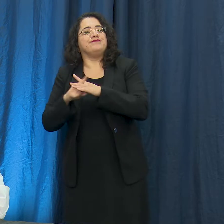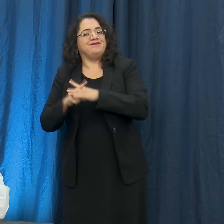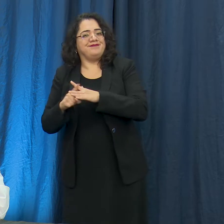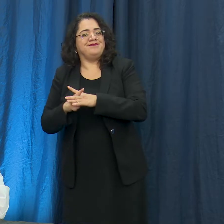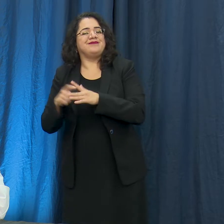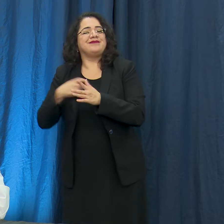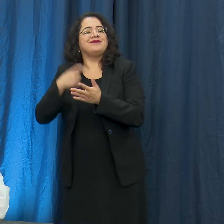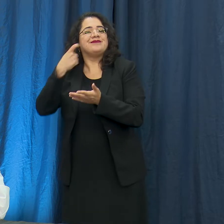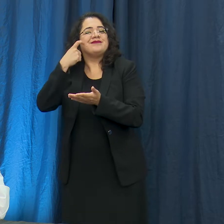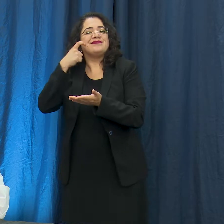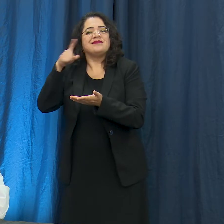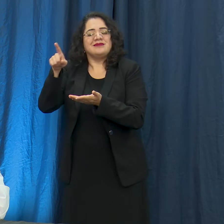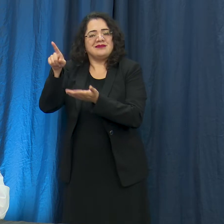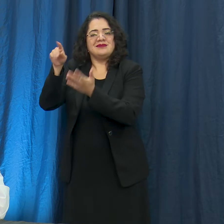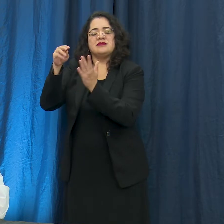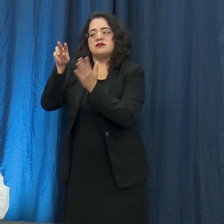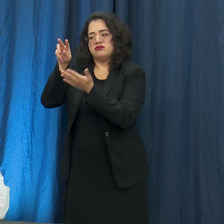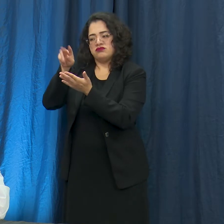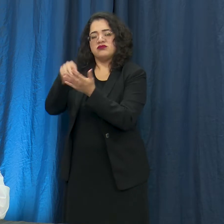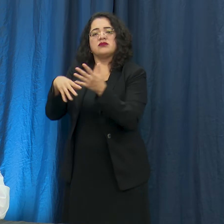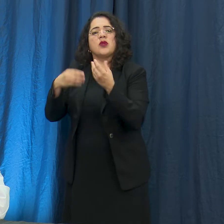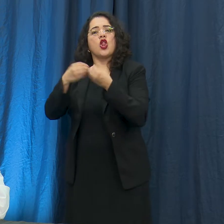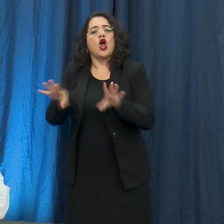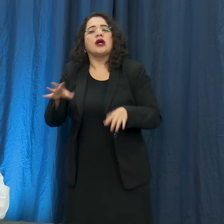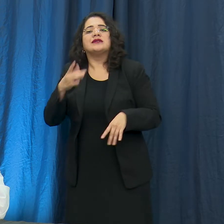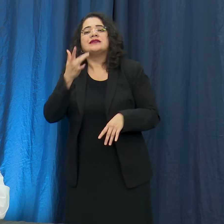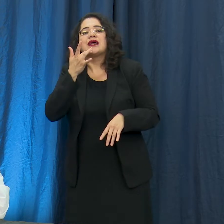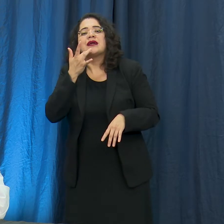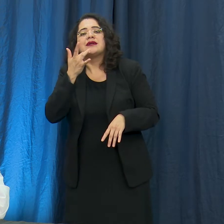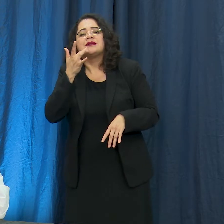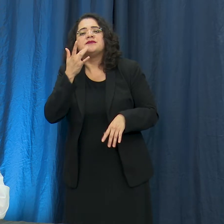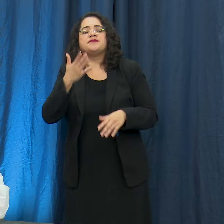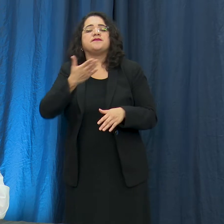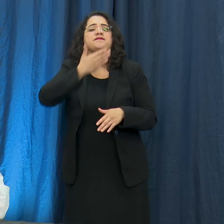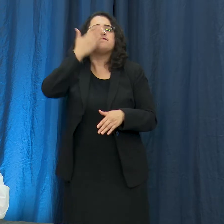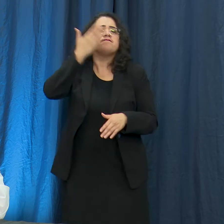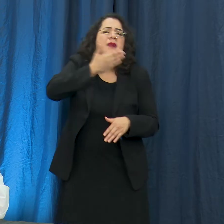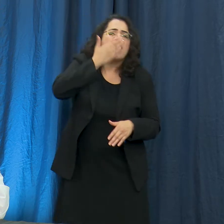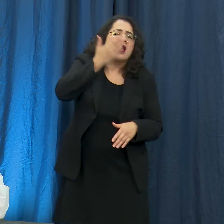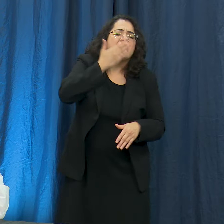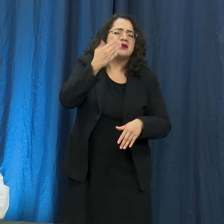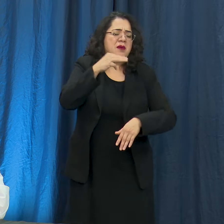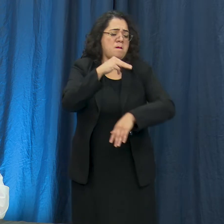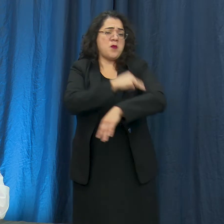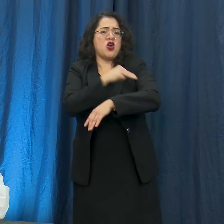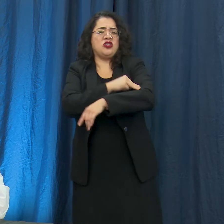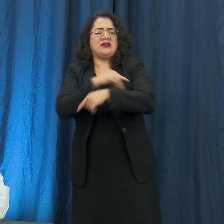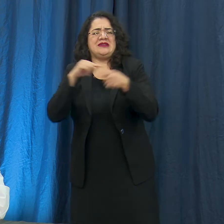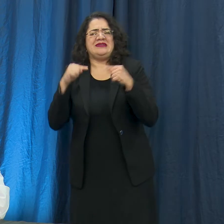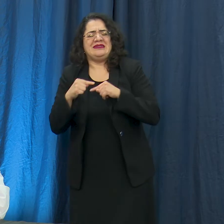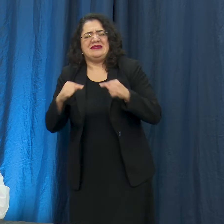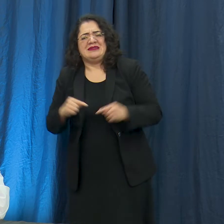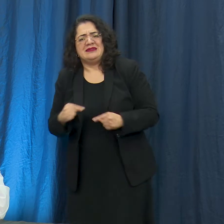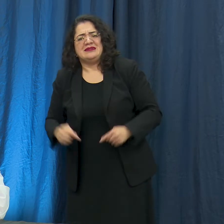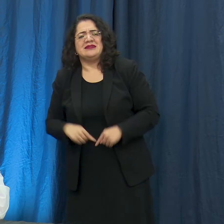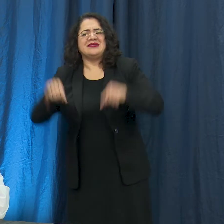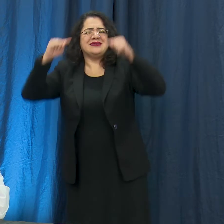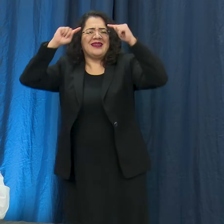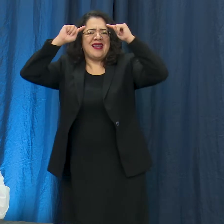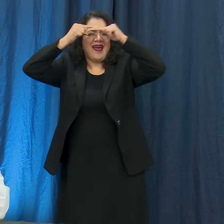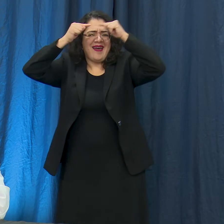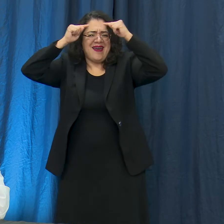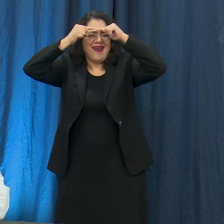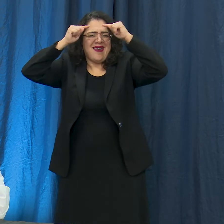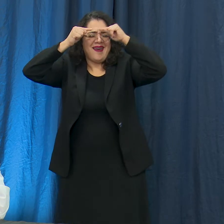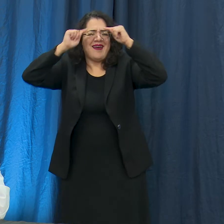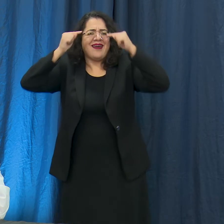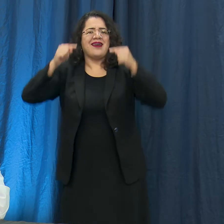discovered such as loss of taste, loss of smell, muscle aches, headache, and others.